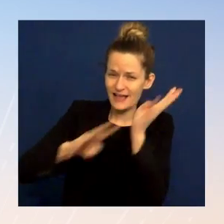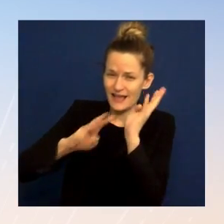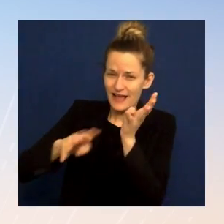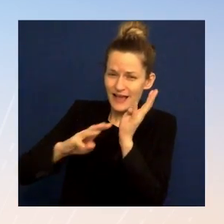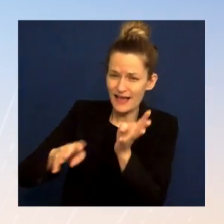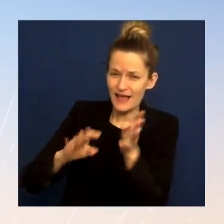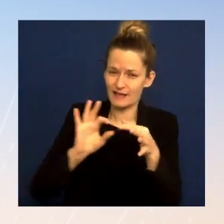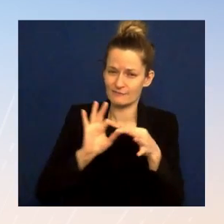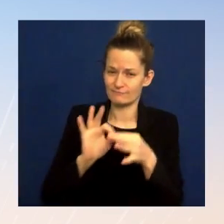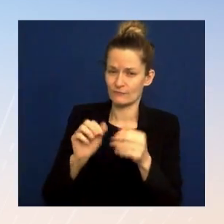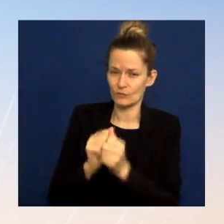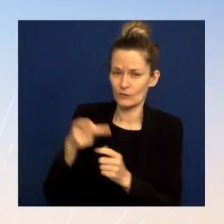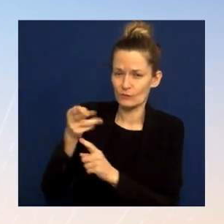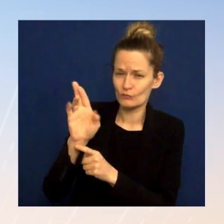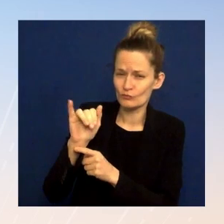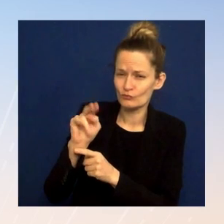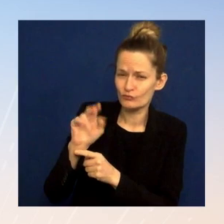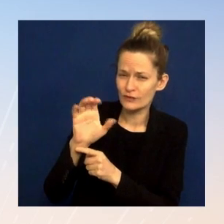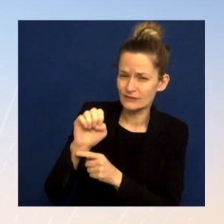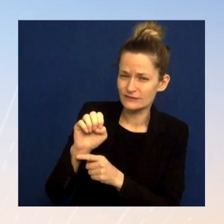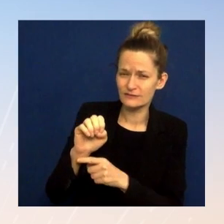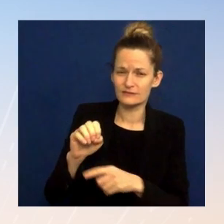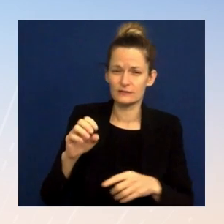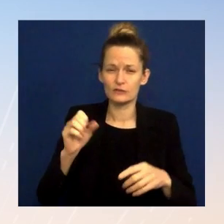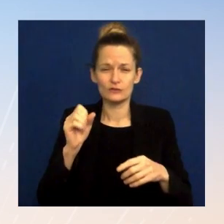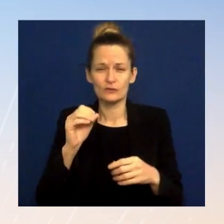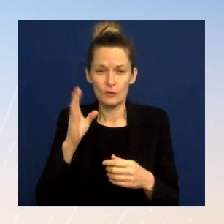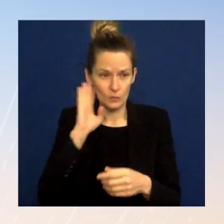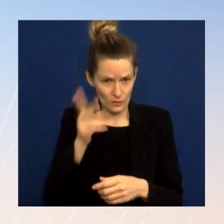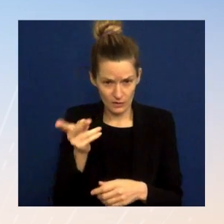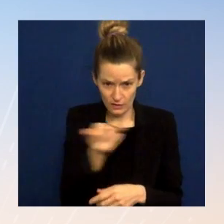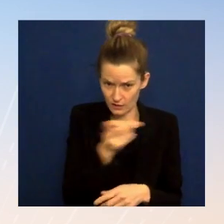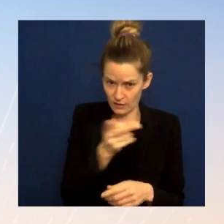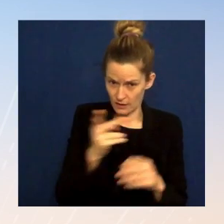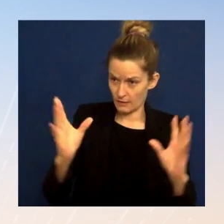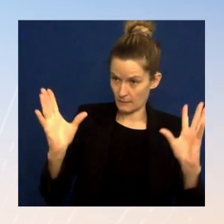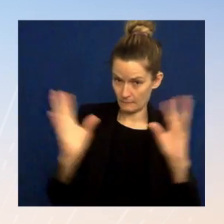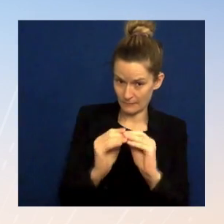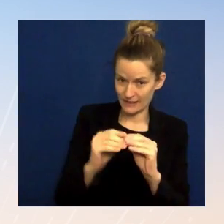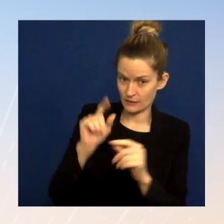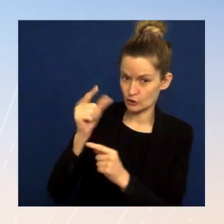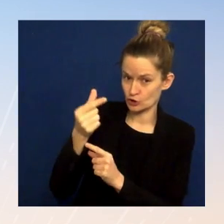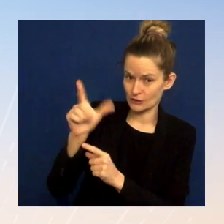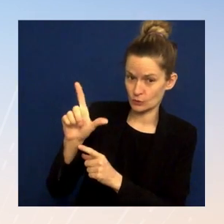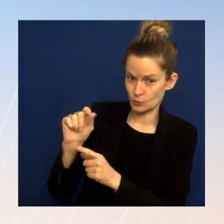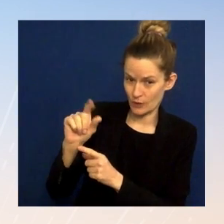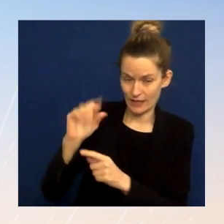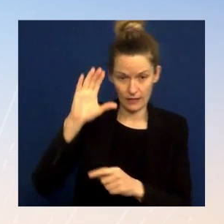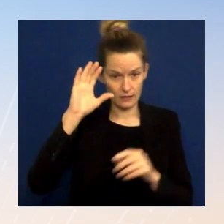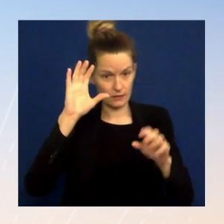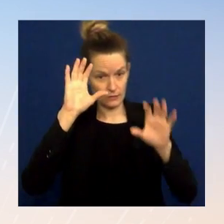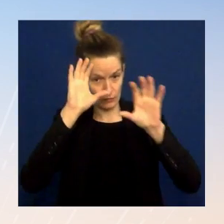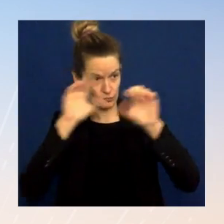on the sidelines of the G20 between the two? Mr. Sullivan: So, on the second, I don't have anything to announce. We don't even know who is coming to represent